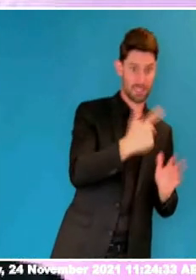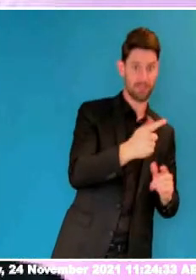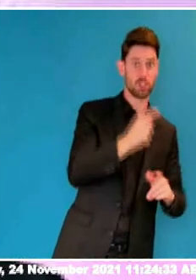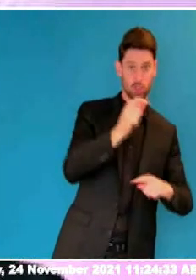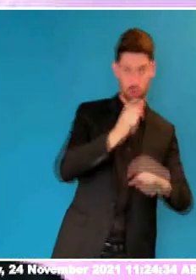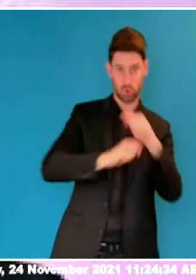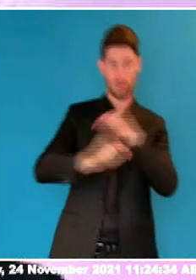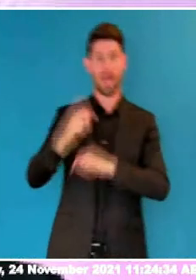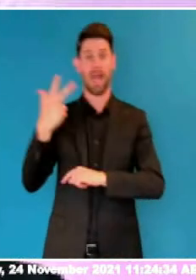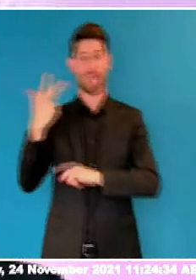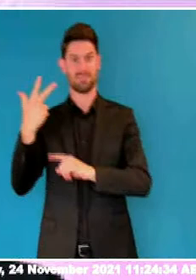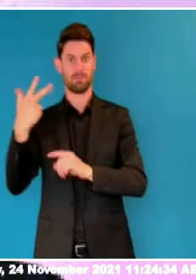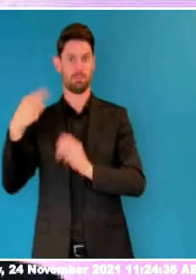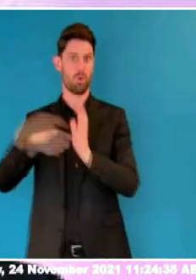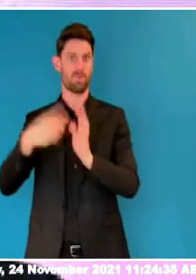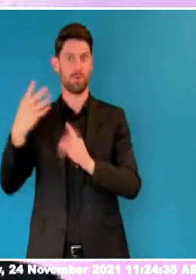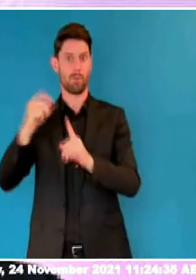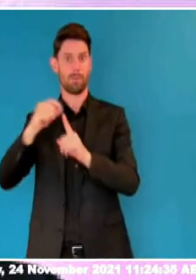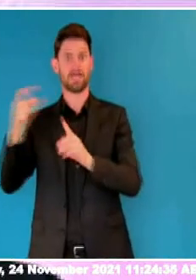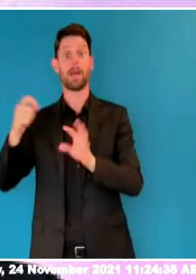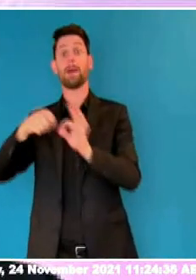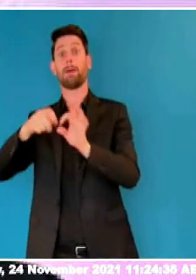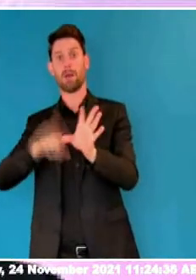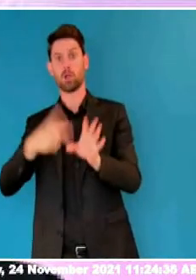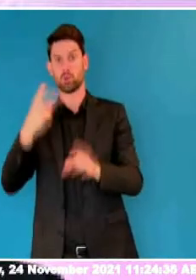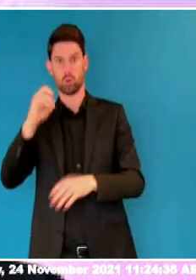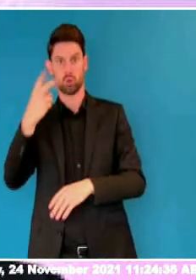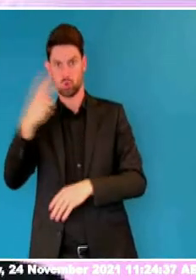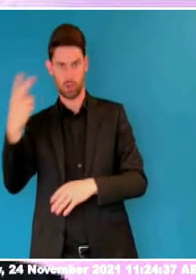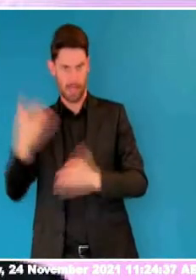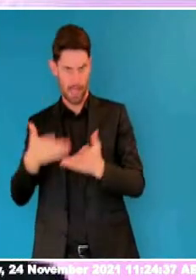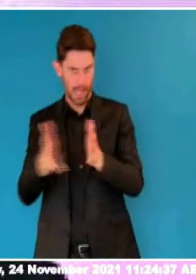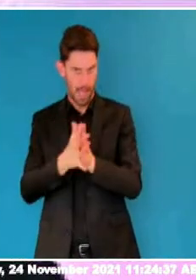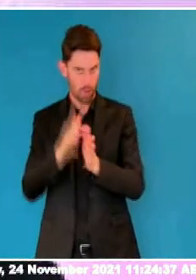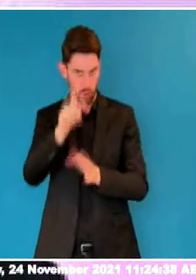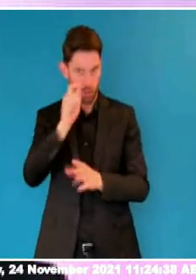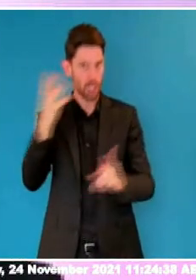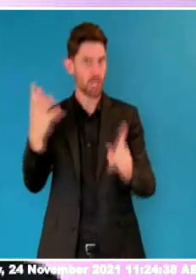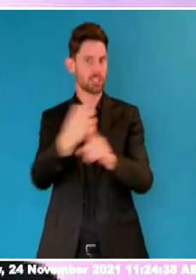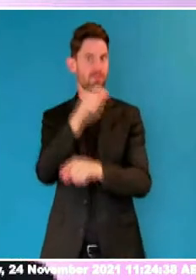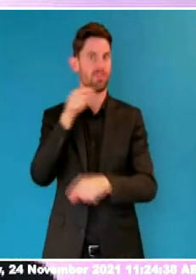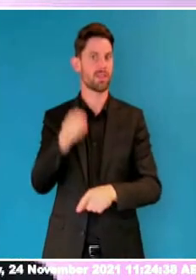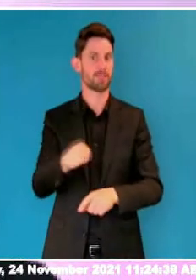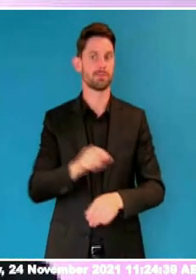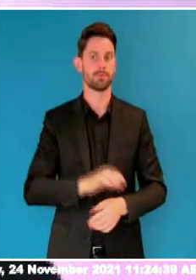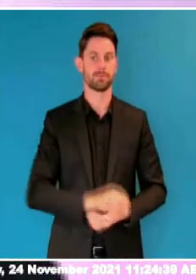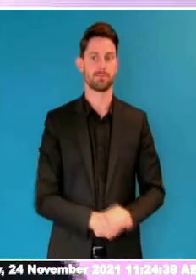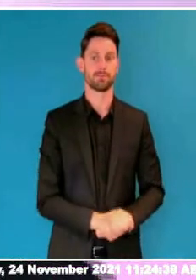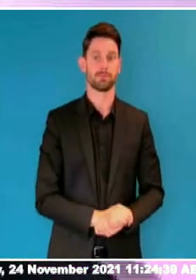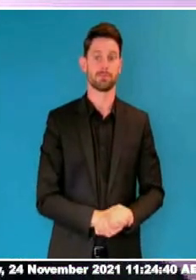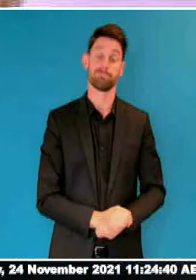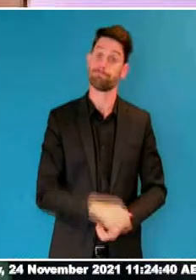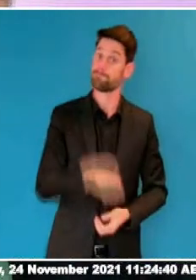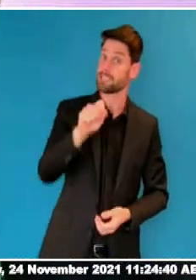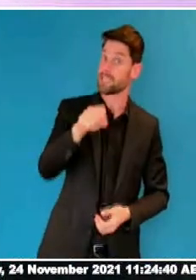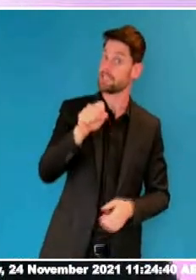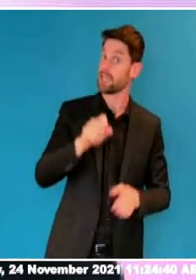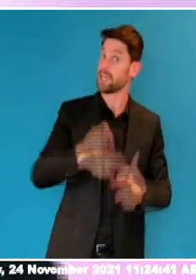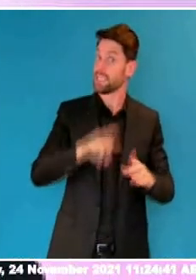2022. How is this going to be achieved? This is going to be a challenge for us because of the self identification.